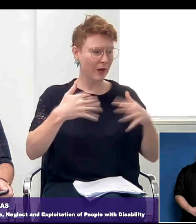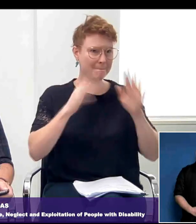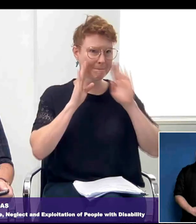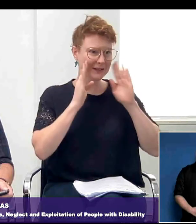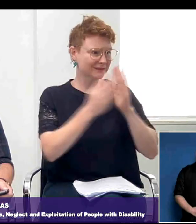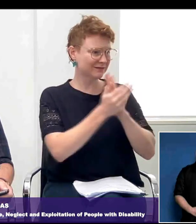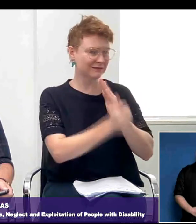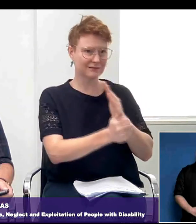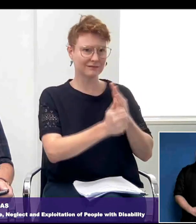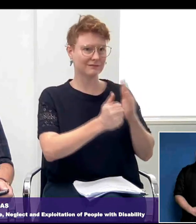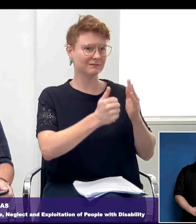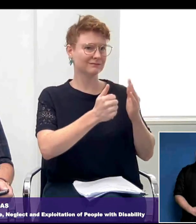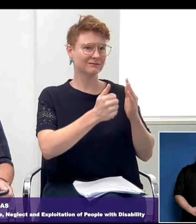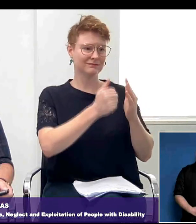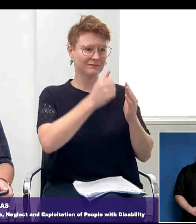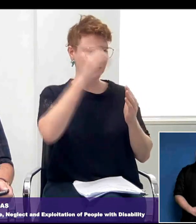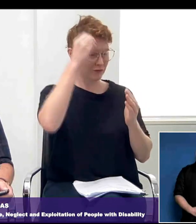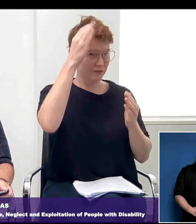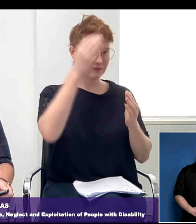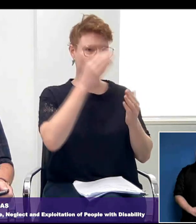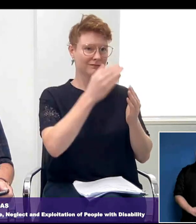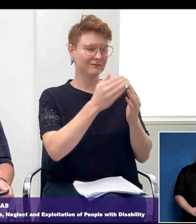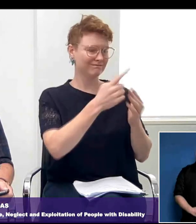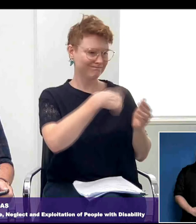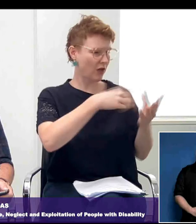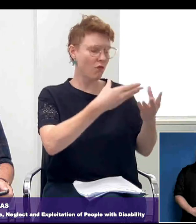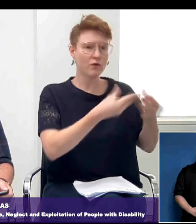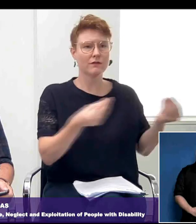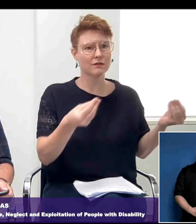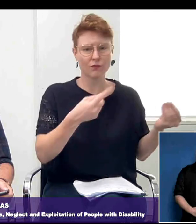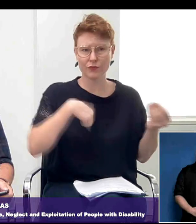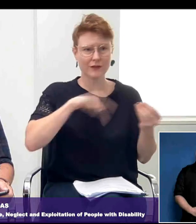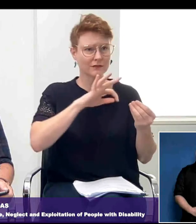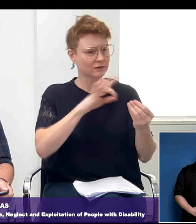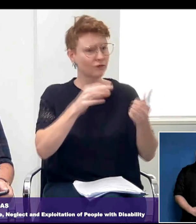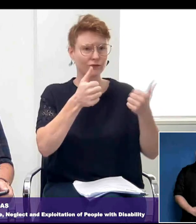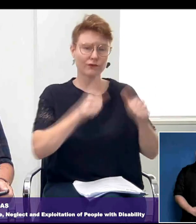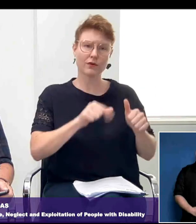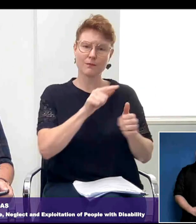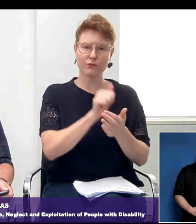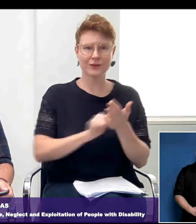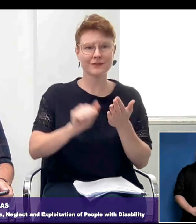So it has an effect on the economy, that these people have these fantastic skills and